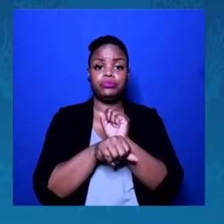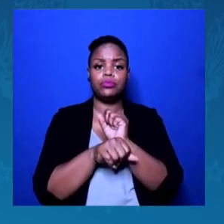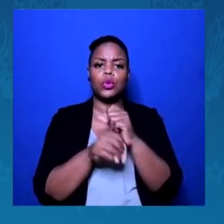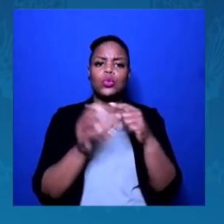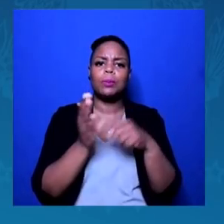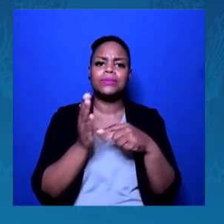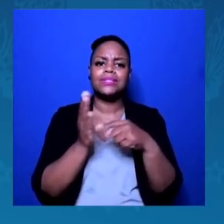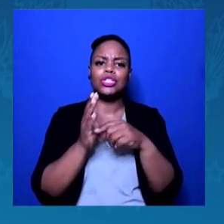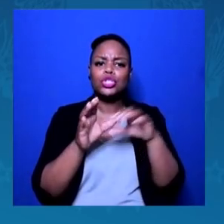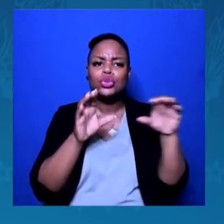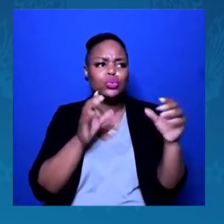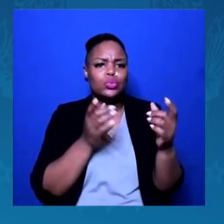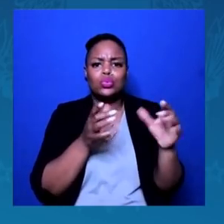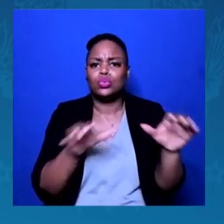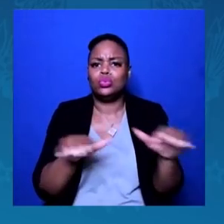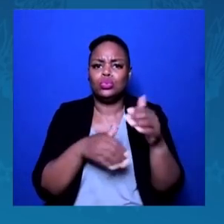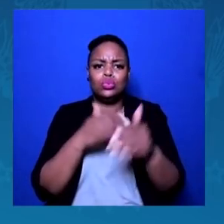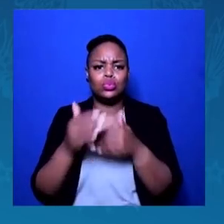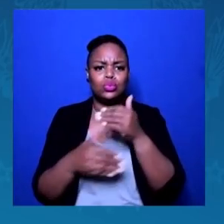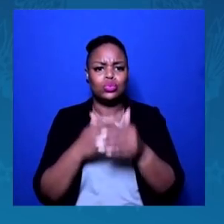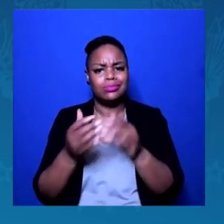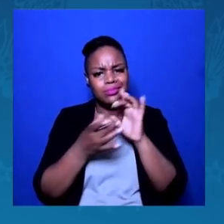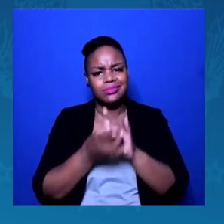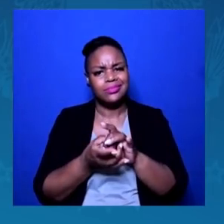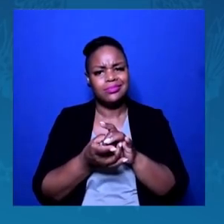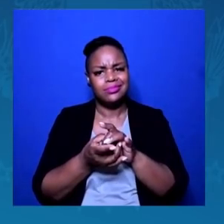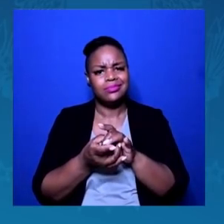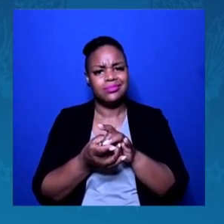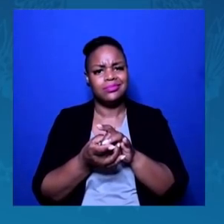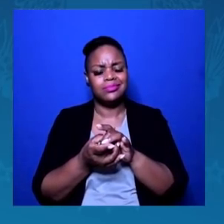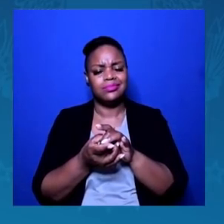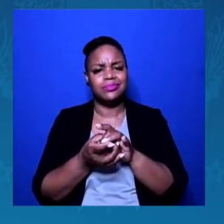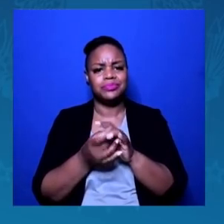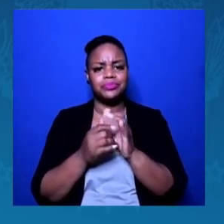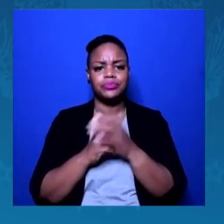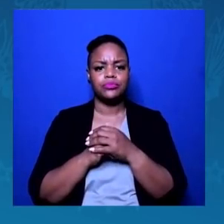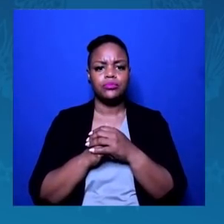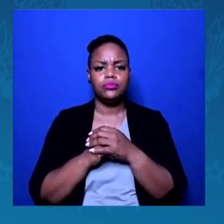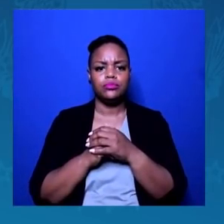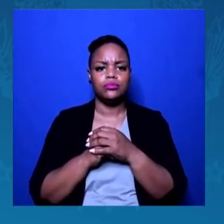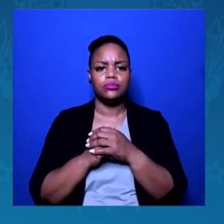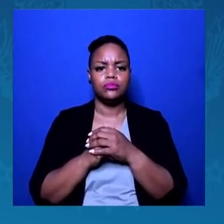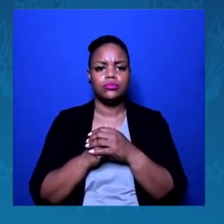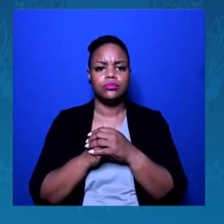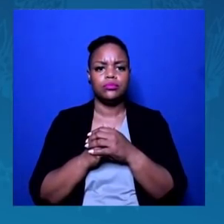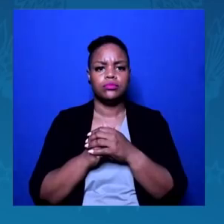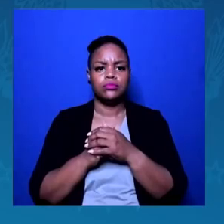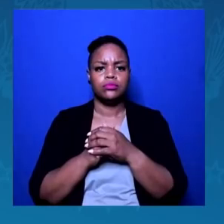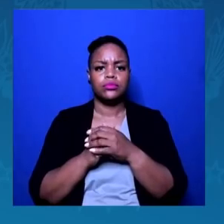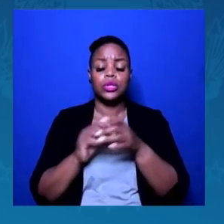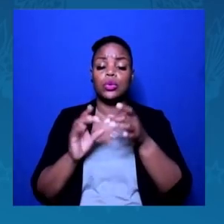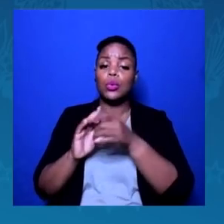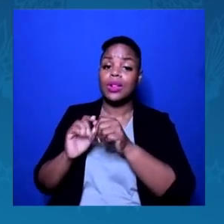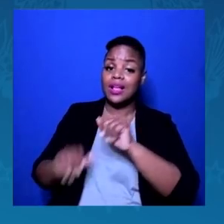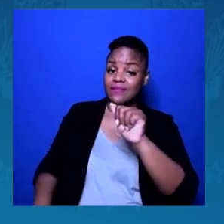The Press: Just on Afghanistan because You yourself have said throughout this trip that the evacuation is at the top of mind for most Americans.